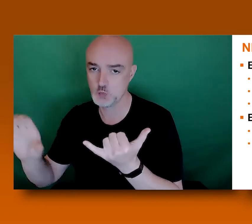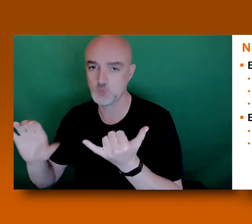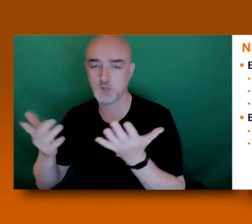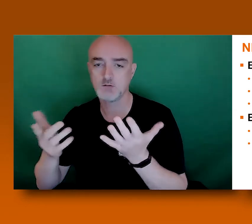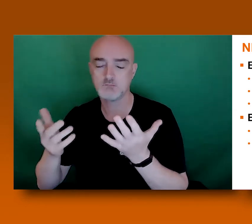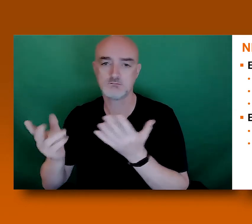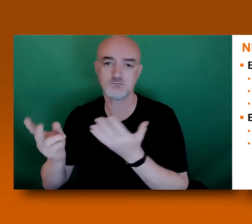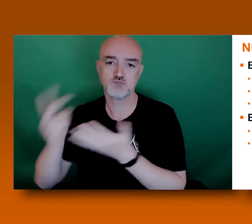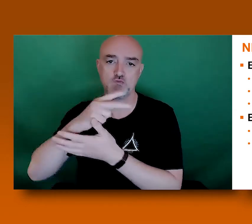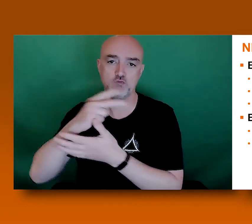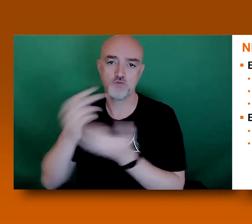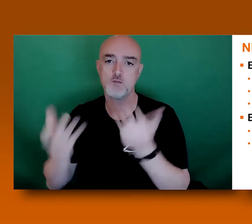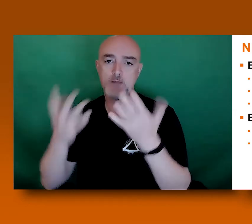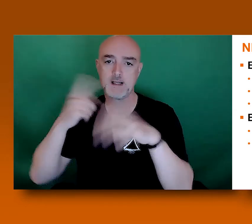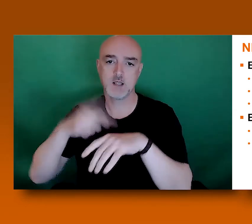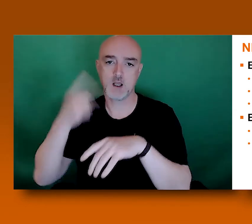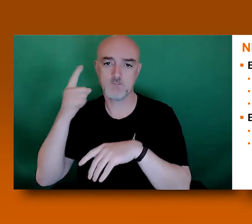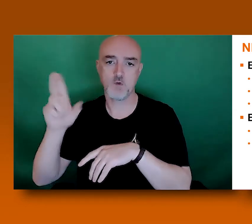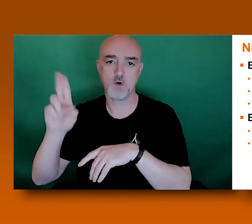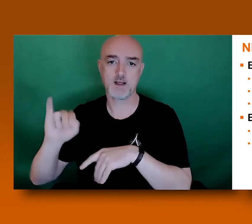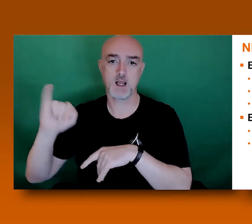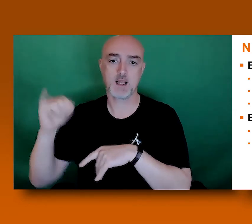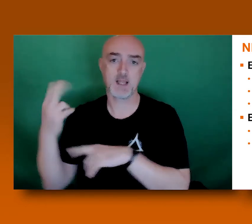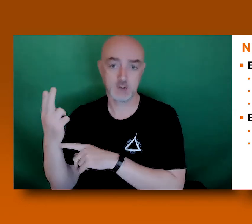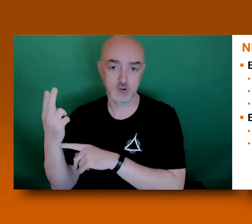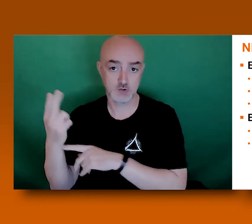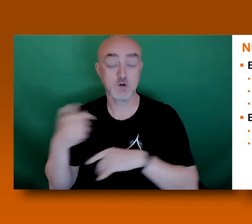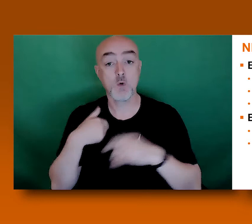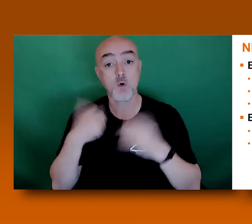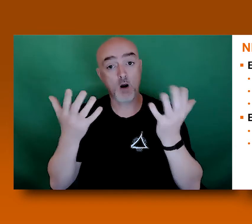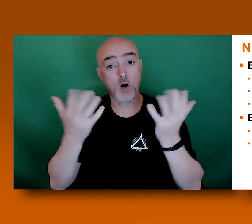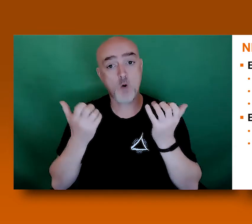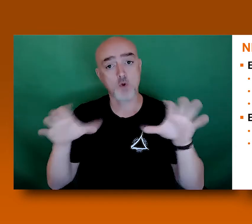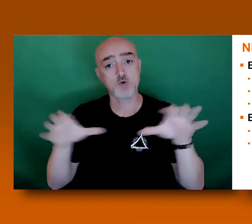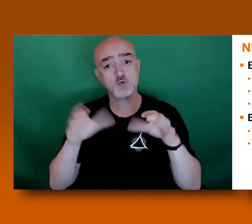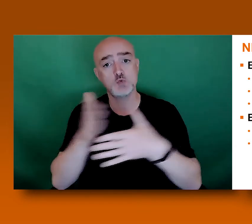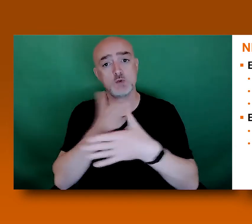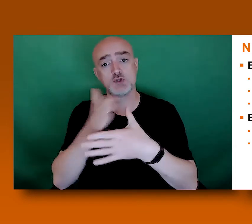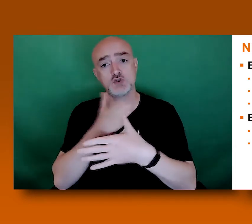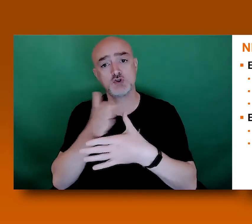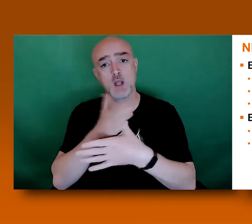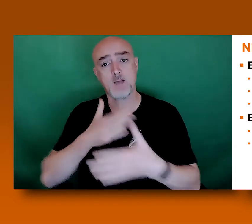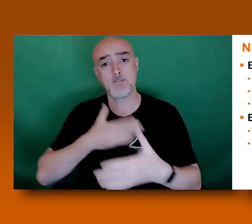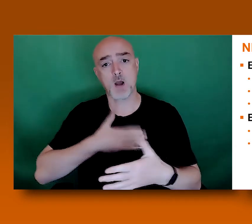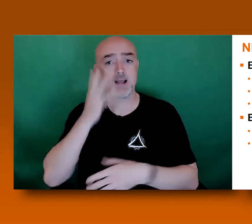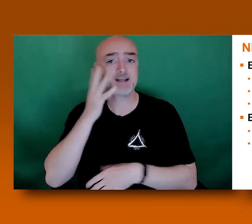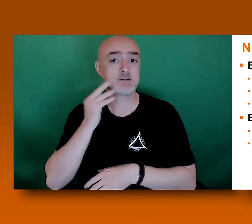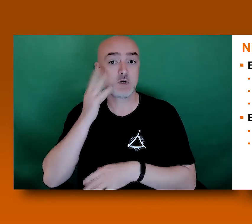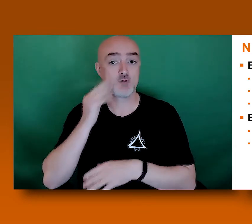Now things are hosted through Zoom, but I've worked very frequently with them, and so, I'd like to share a little bit